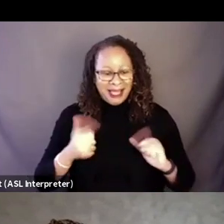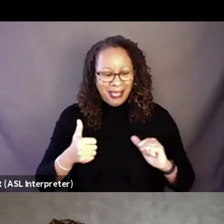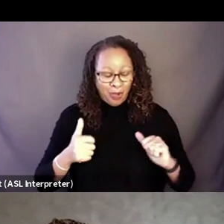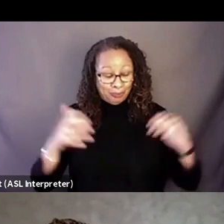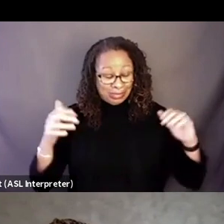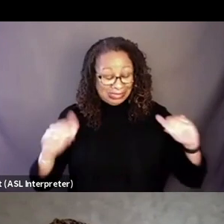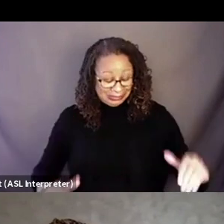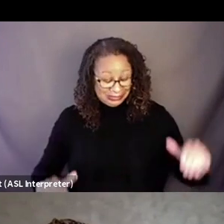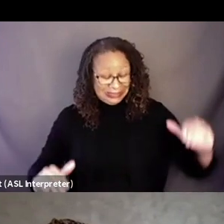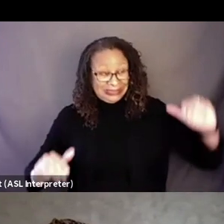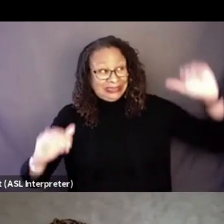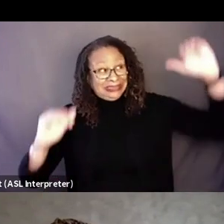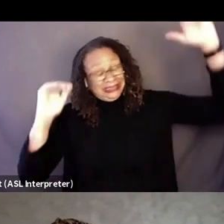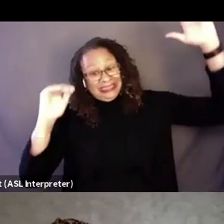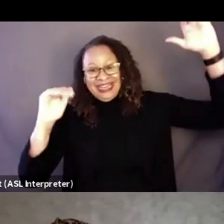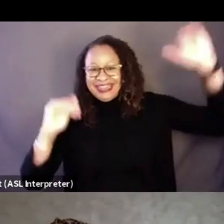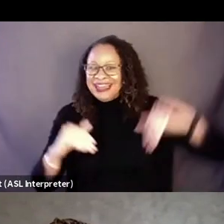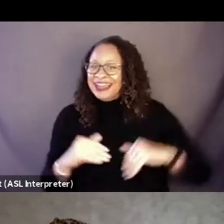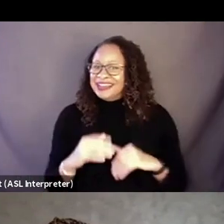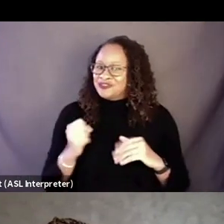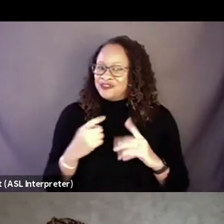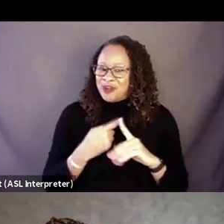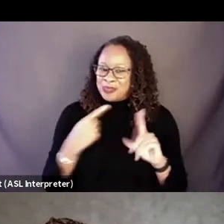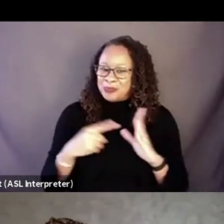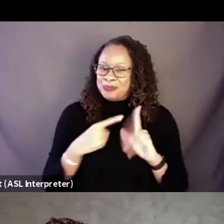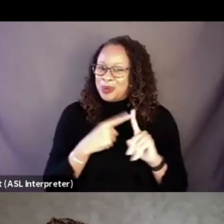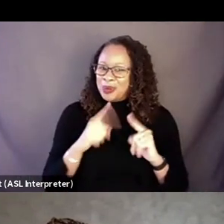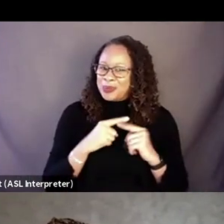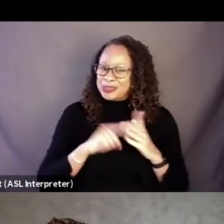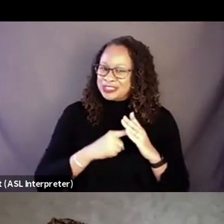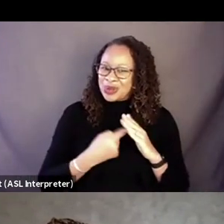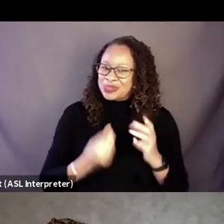And just from the point when we began and just seeing Nate,